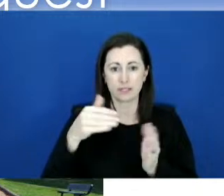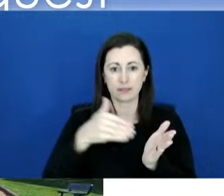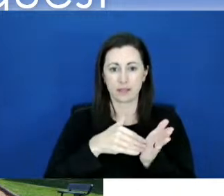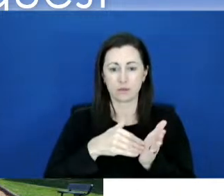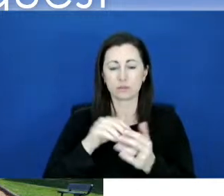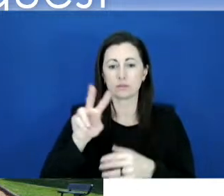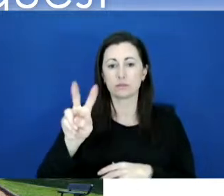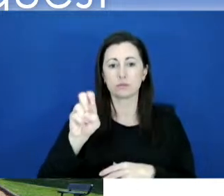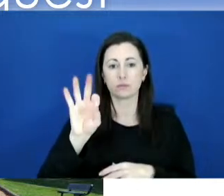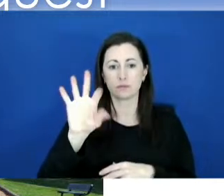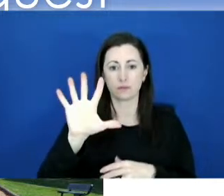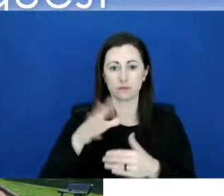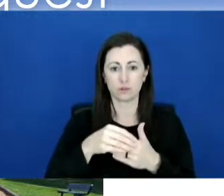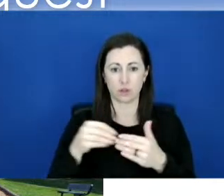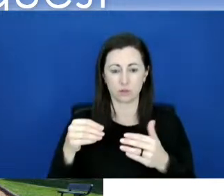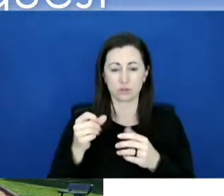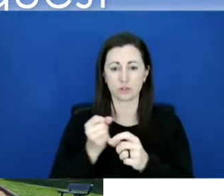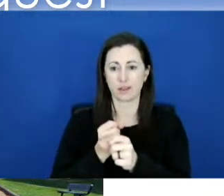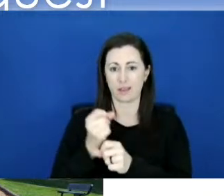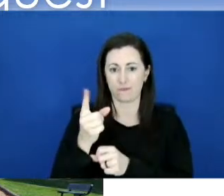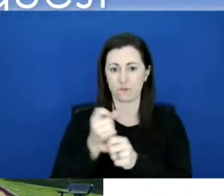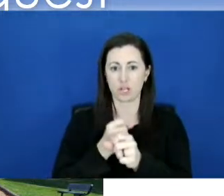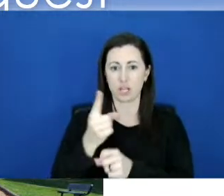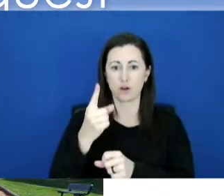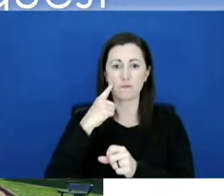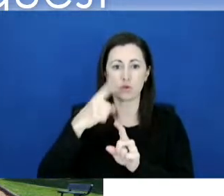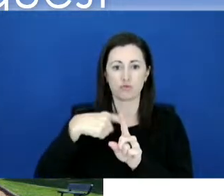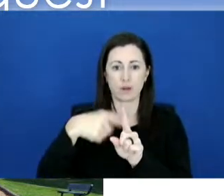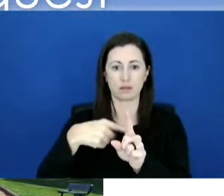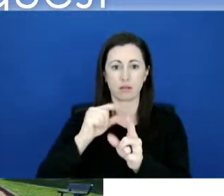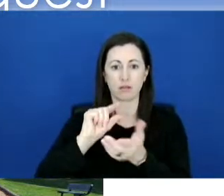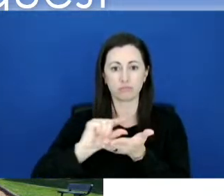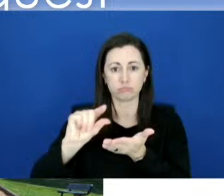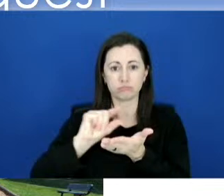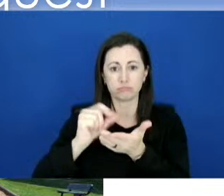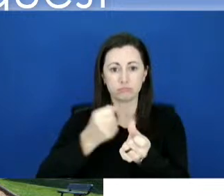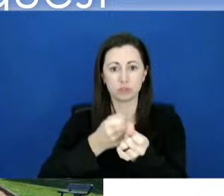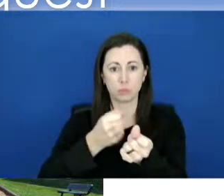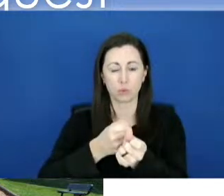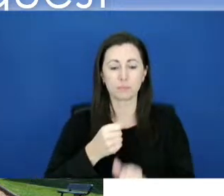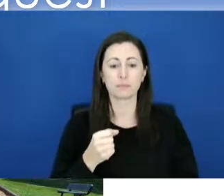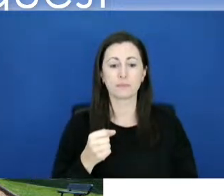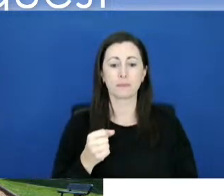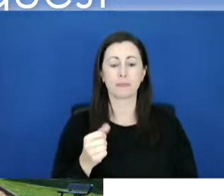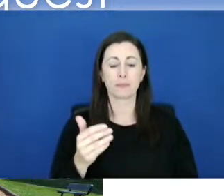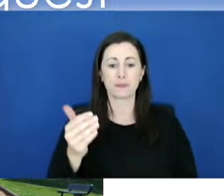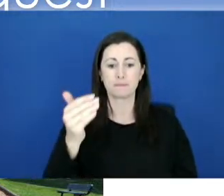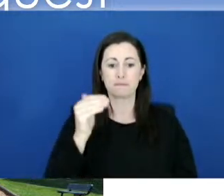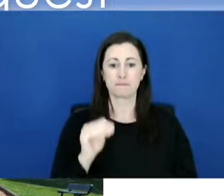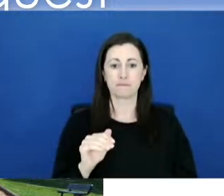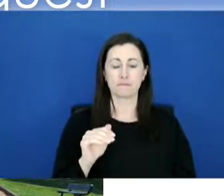BEDROOM UNITS. THIS ASK IS FOR A TOTAL OF